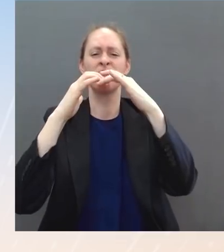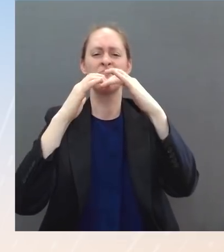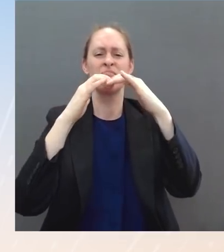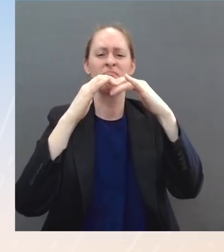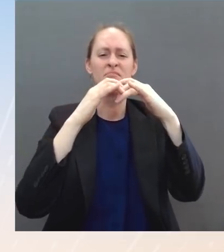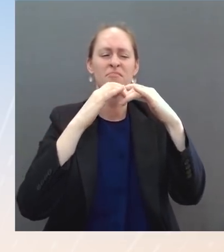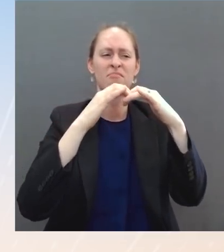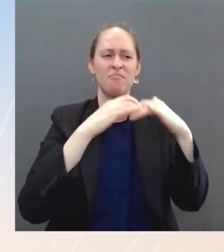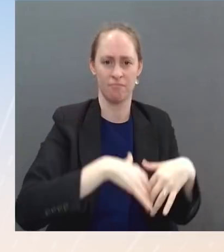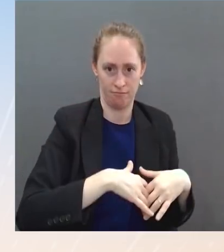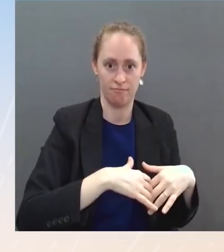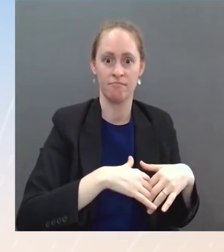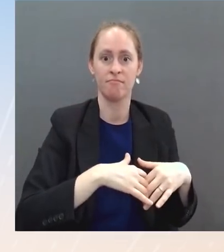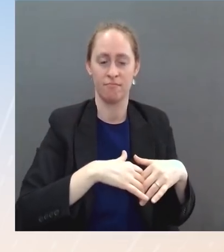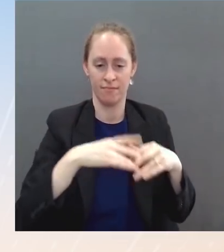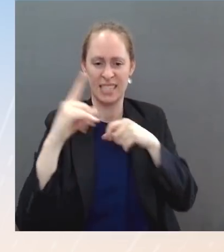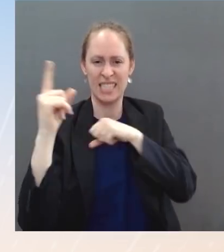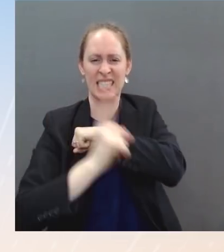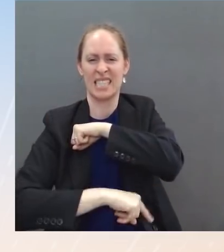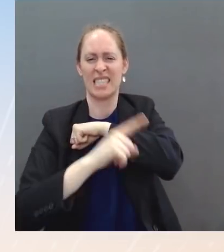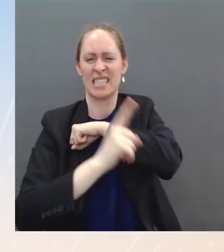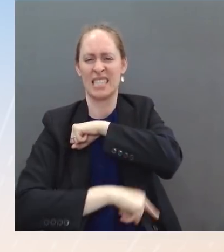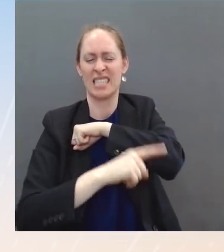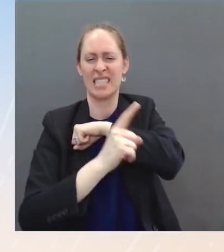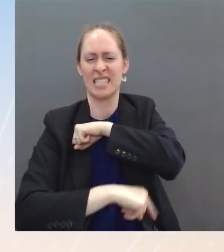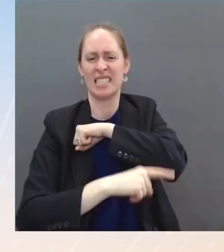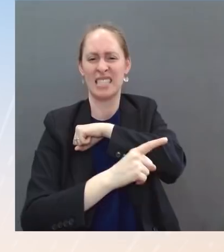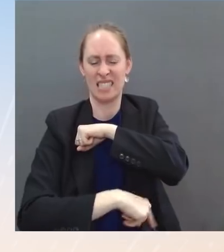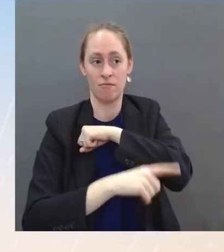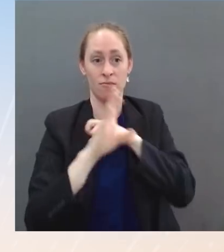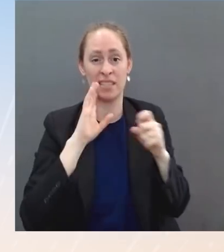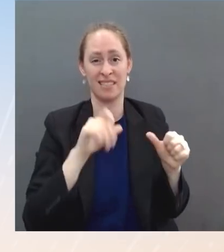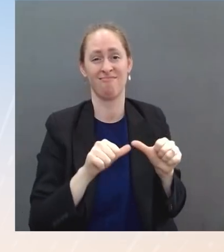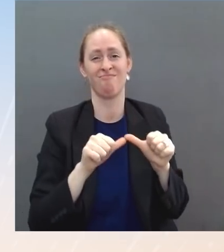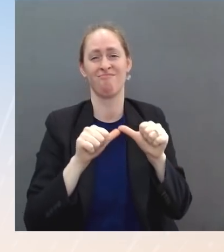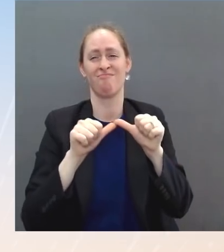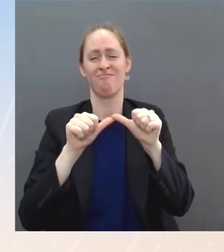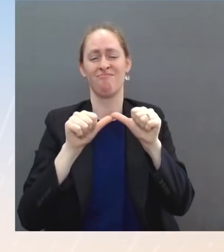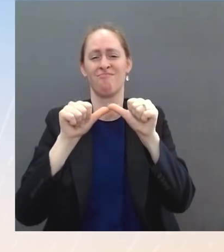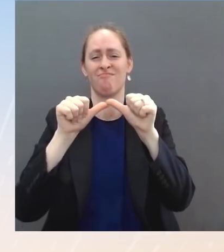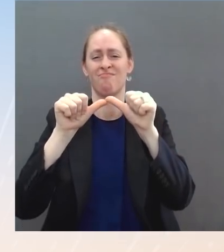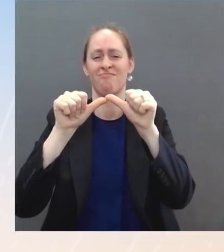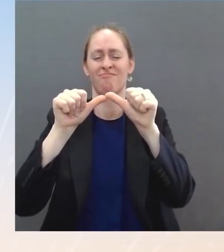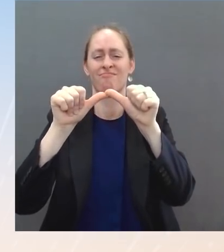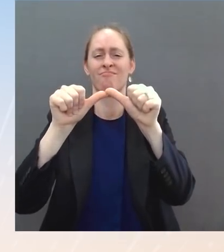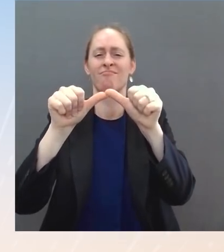and that ends up sharpening Russia's choices. So, sanctions are not alone going to solve any of these problems,